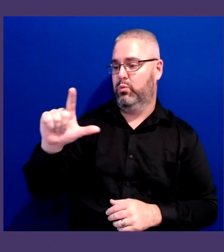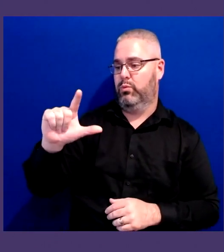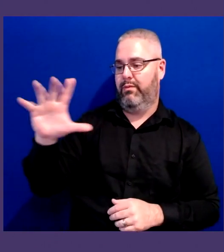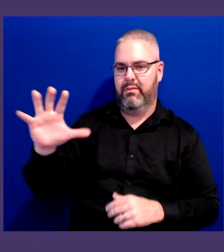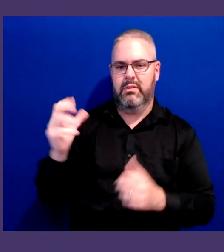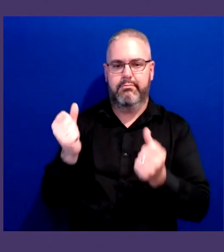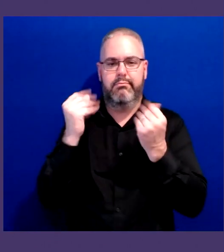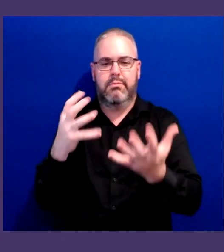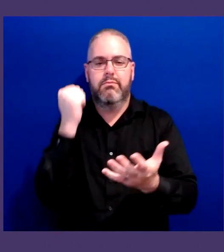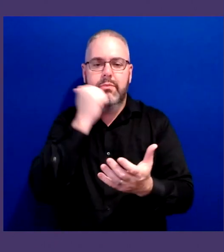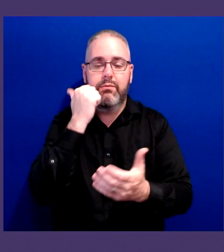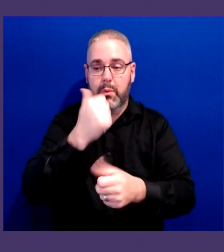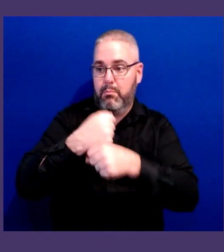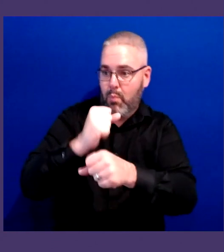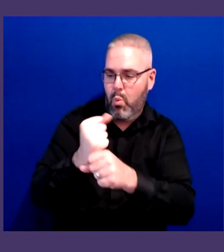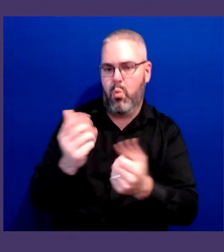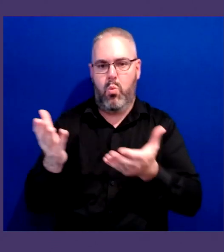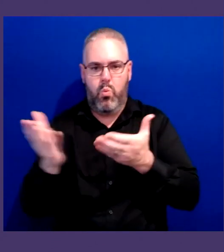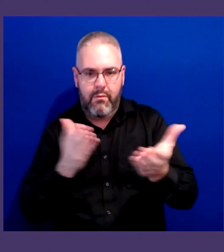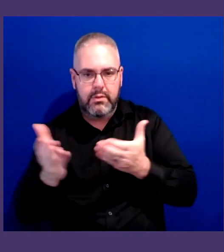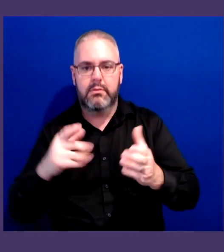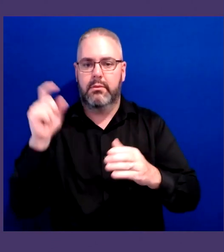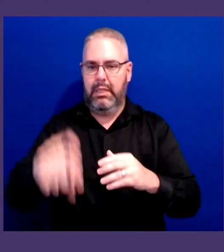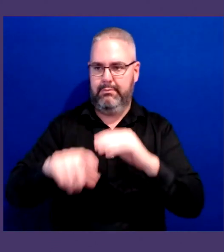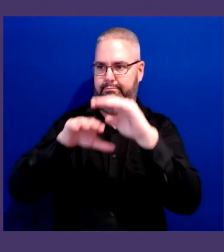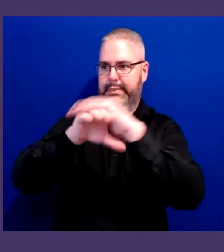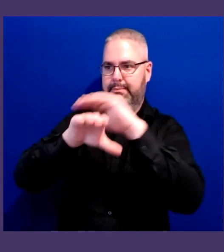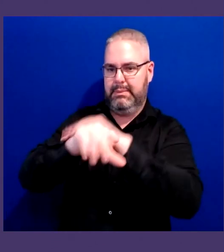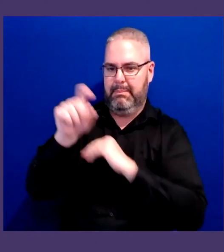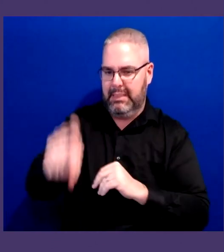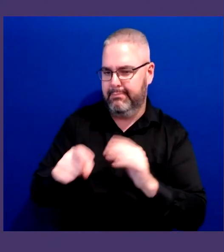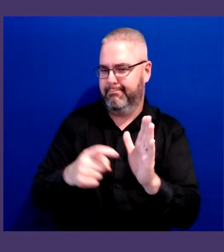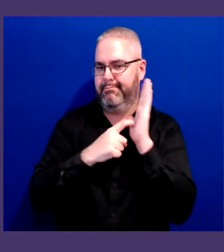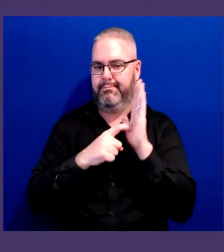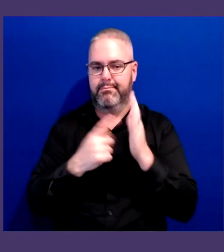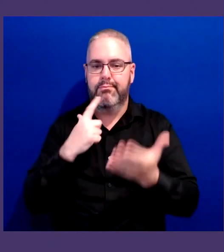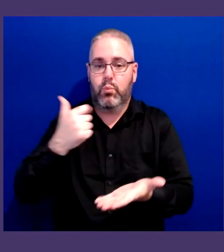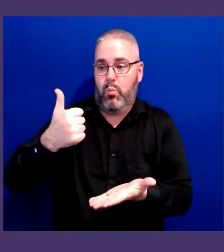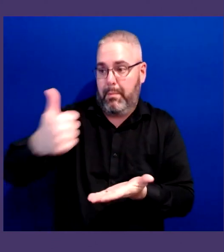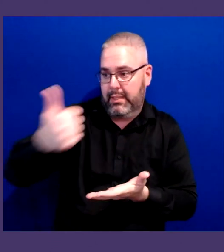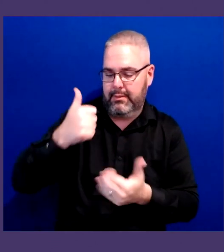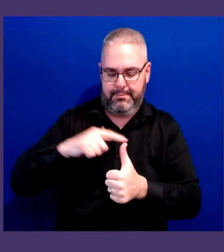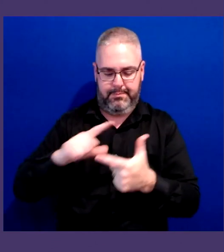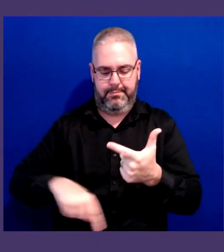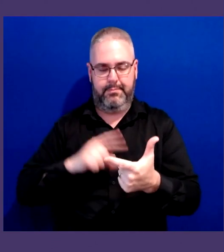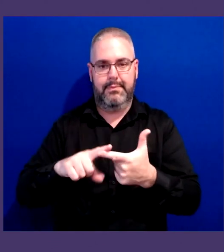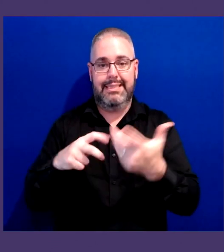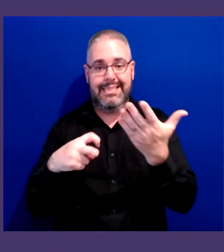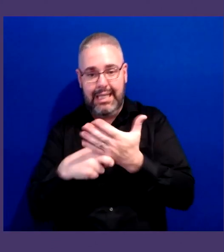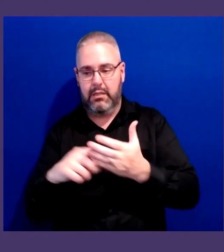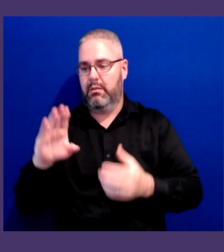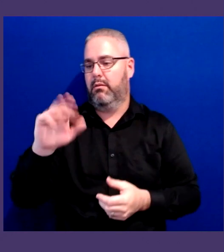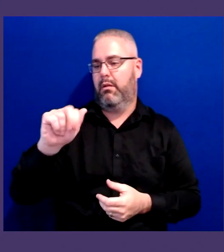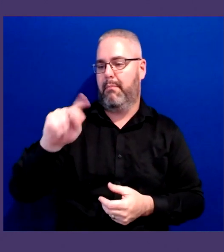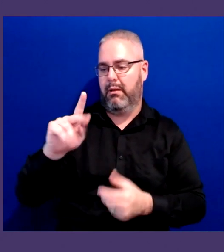services to be accessible. Transportation, ticketing, banking services, ATMs, any